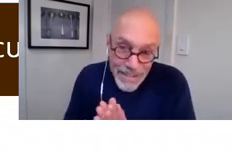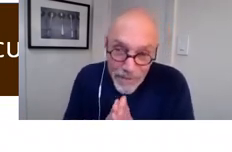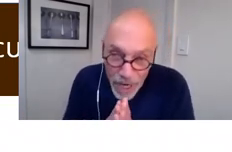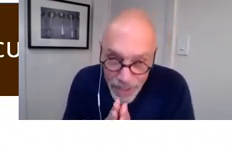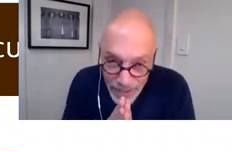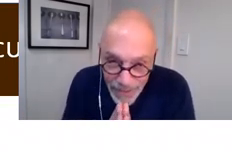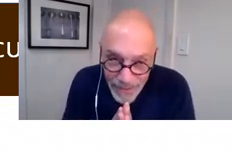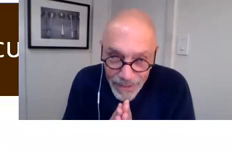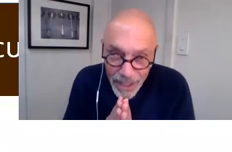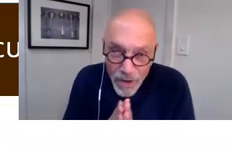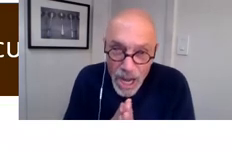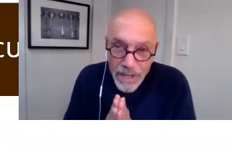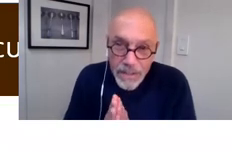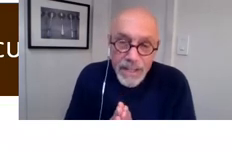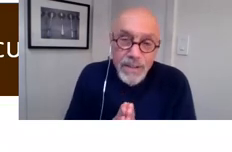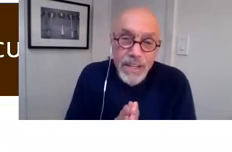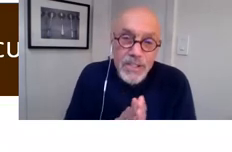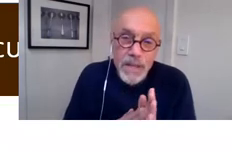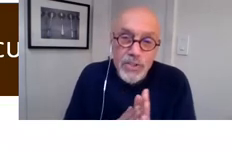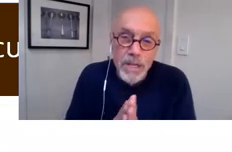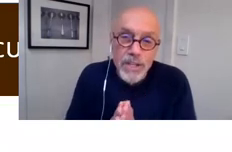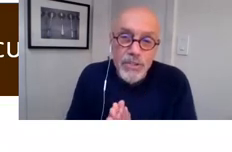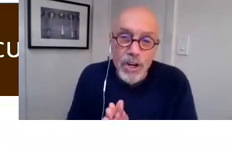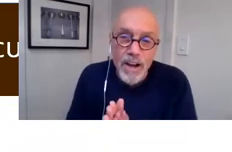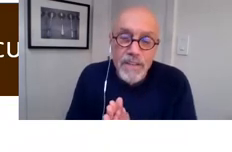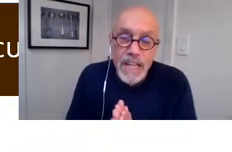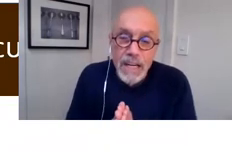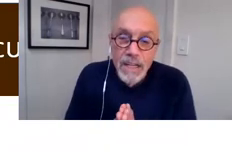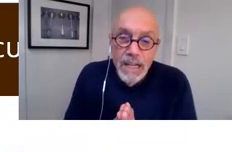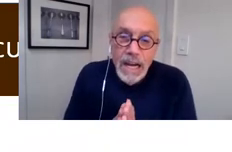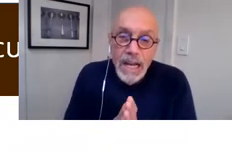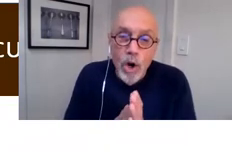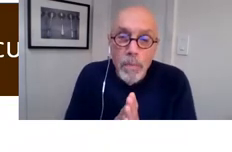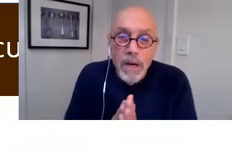as I have gotten on and spent so many years in coffee that I hope,